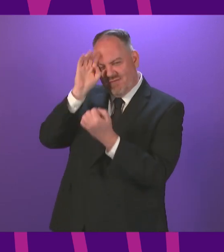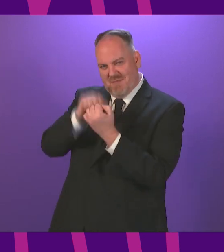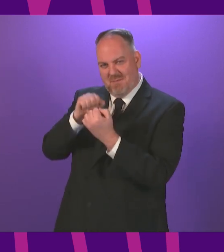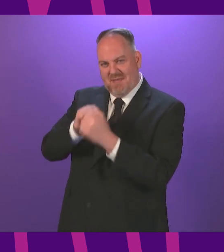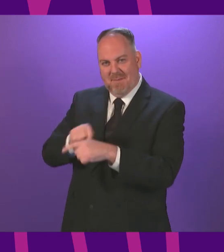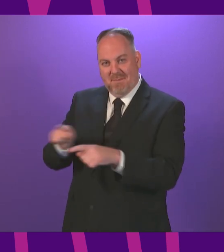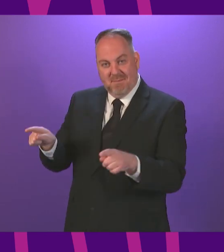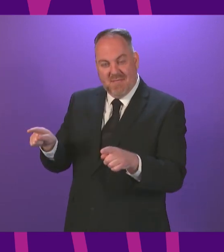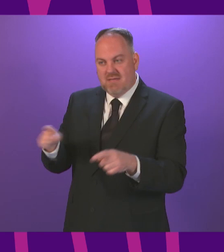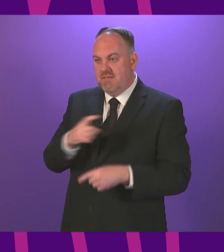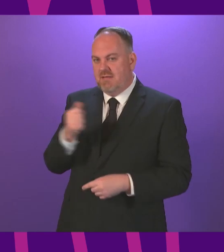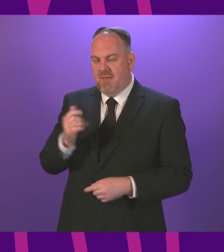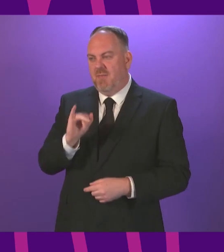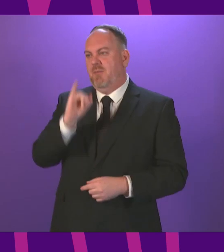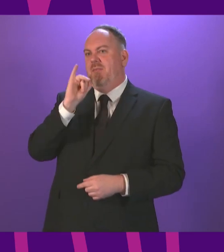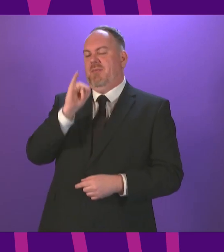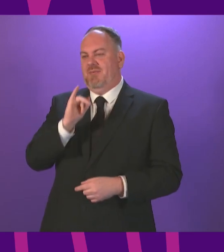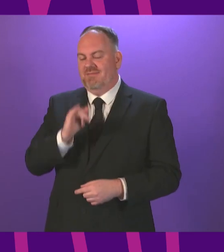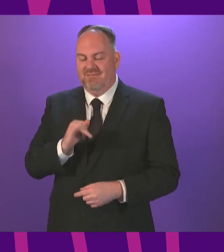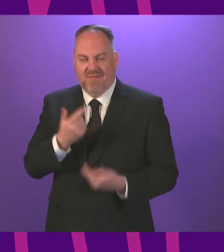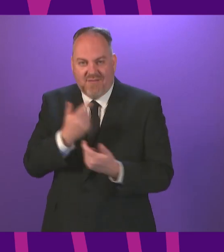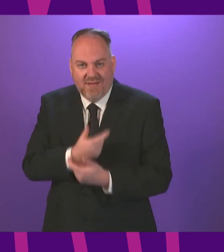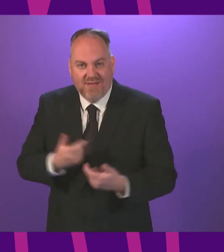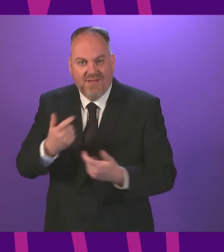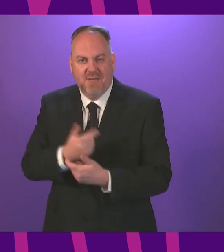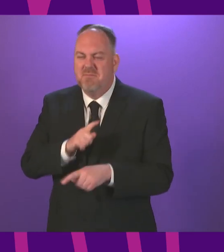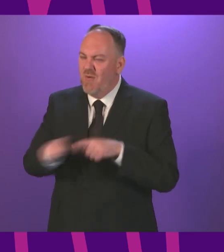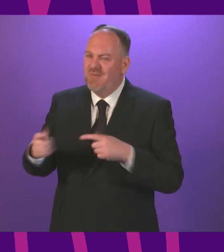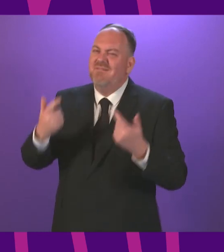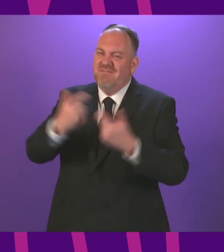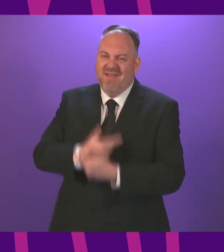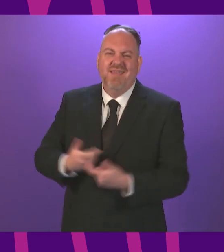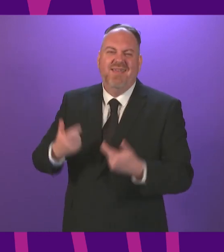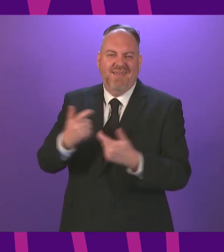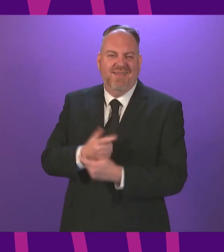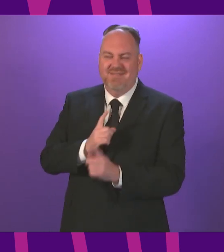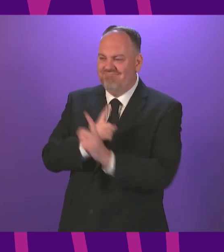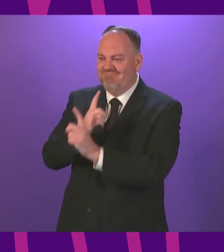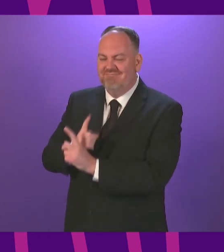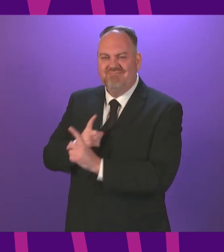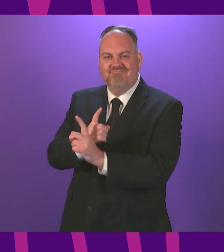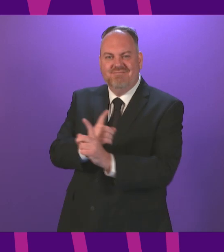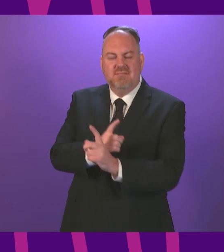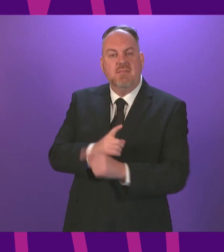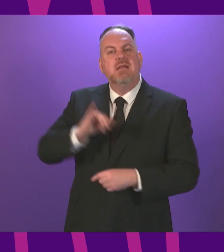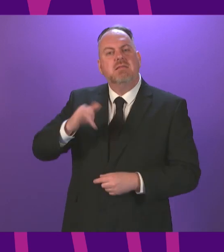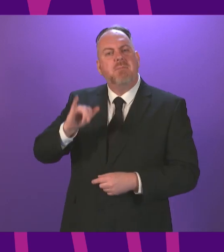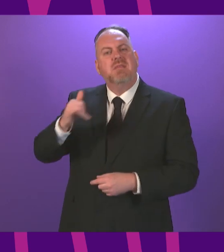repeatable than others, but so many were fun and memorable. Sometimes he offended,